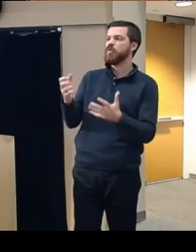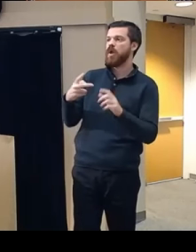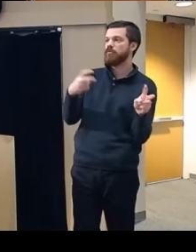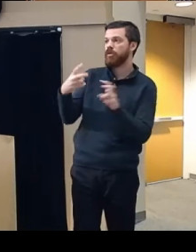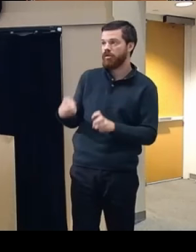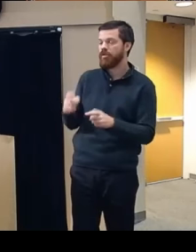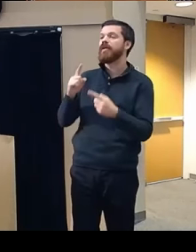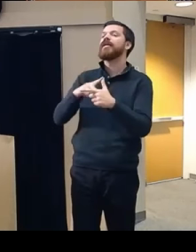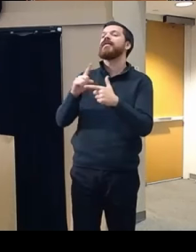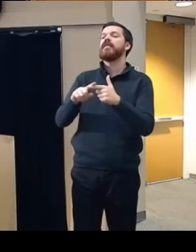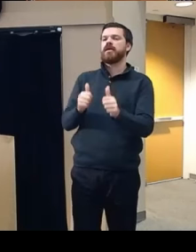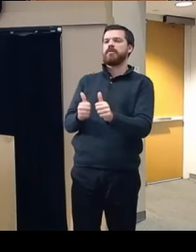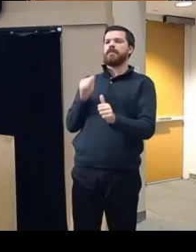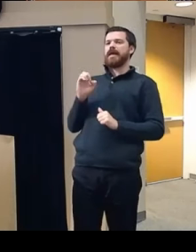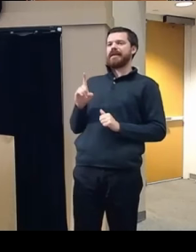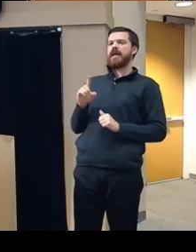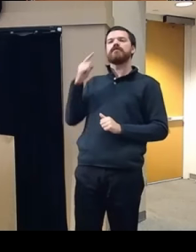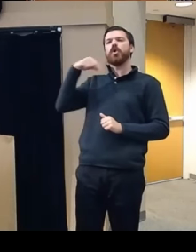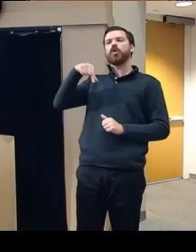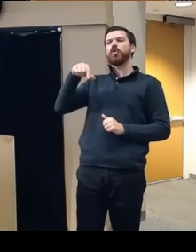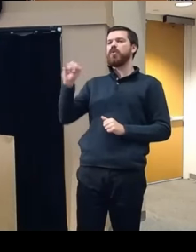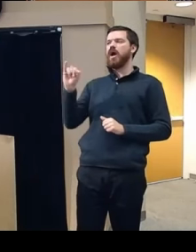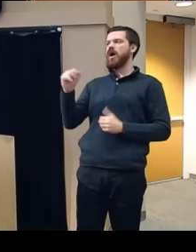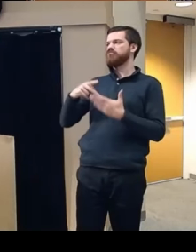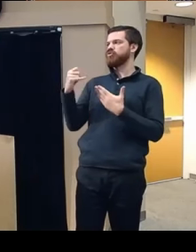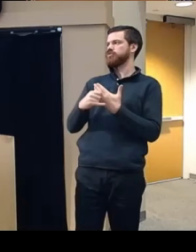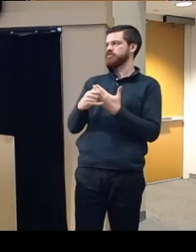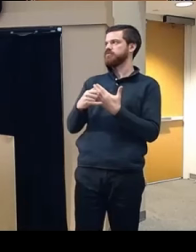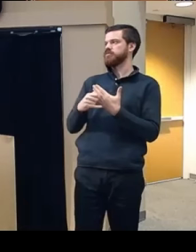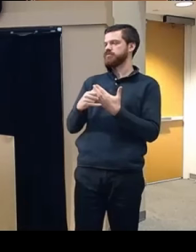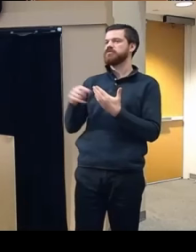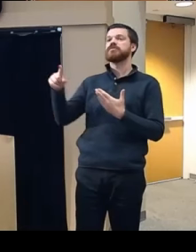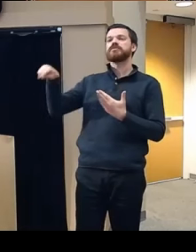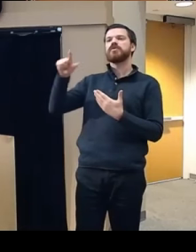um maybe working on the backend for Qi projects um with folks um that that are more clinically